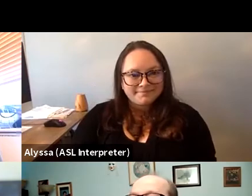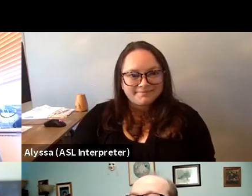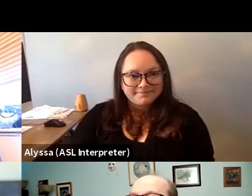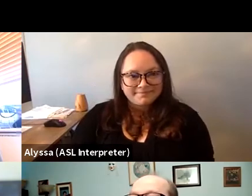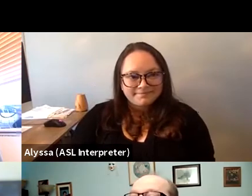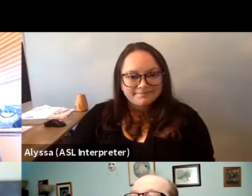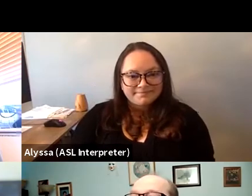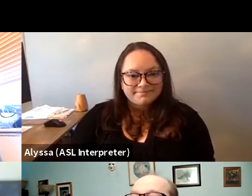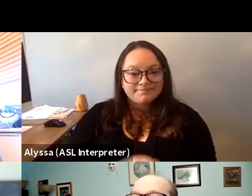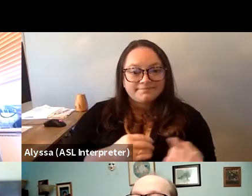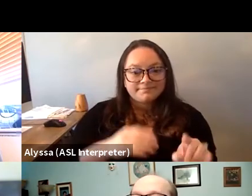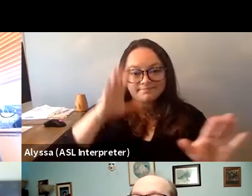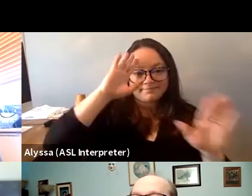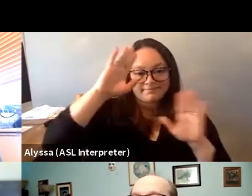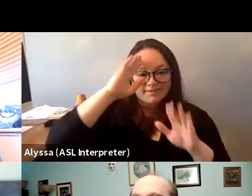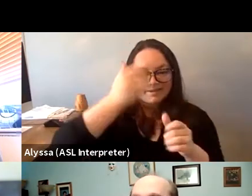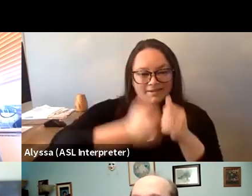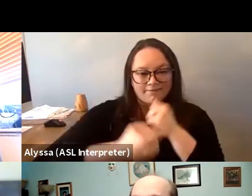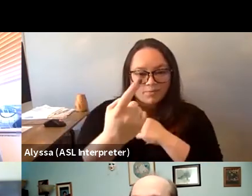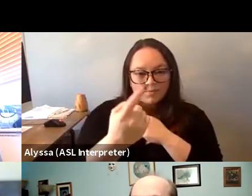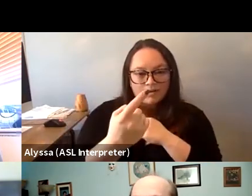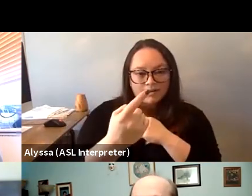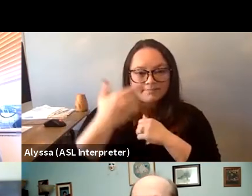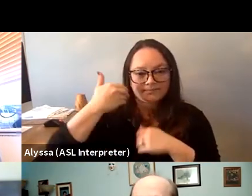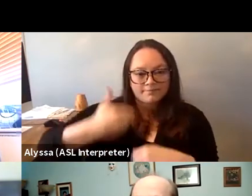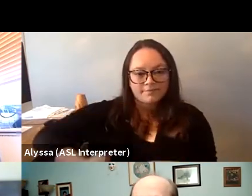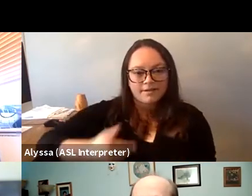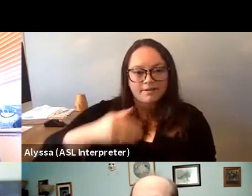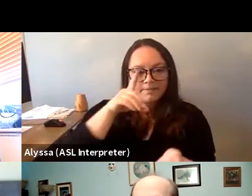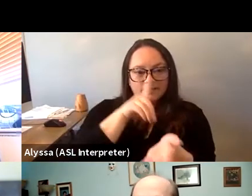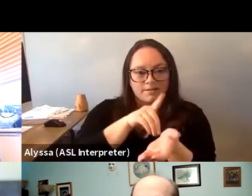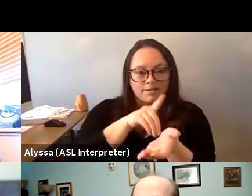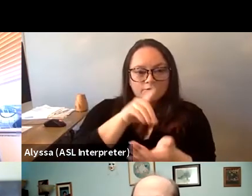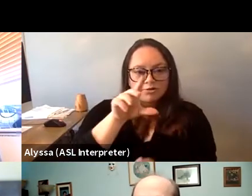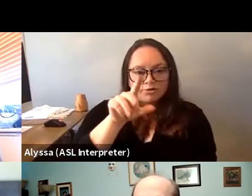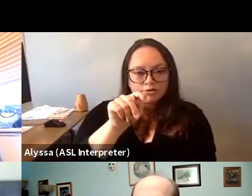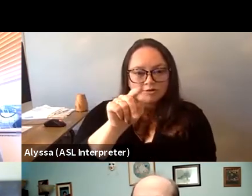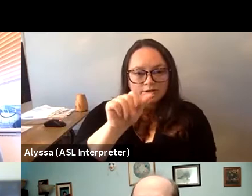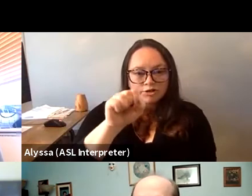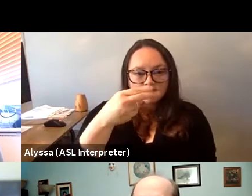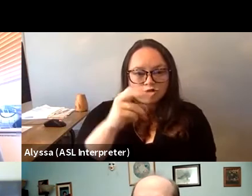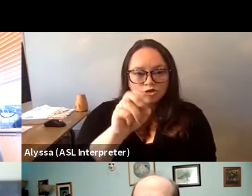Hi, everyone. I am Dr. Tasheka Sutton Young. I serve as the